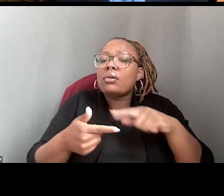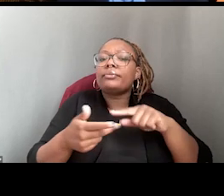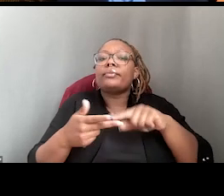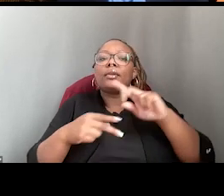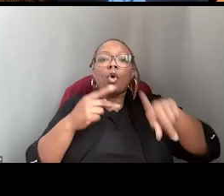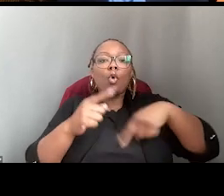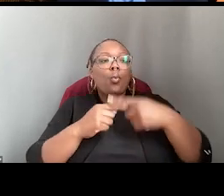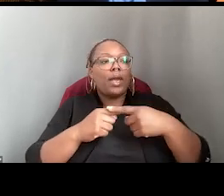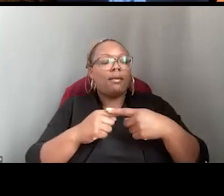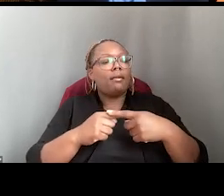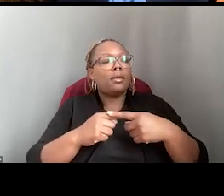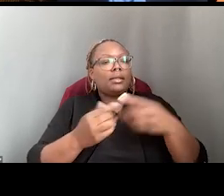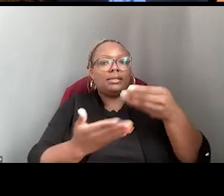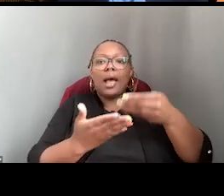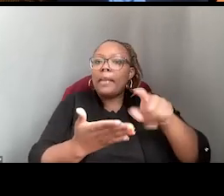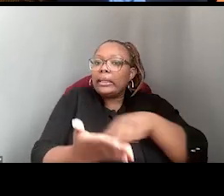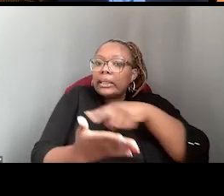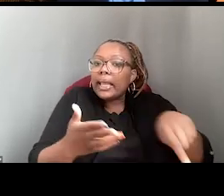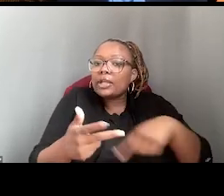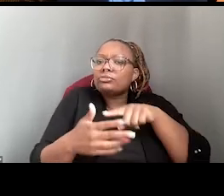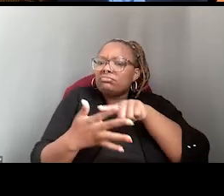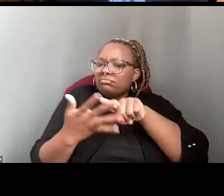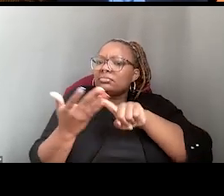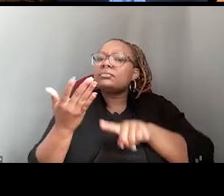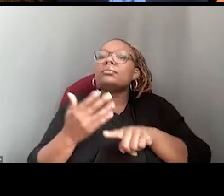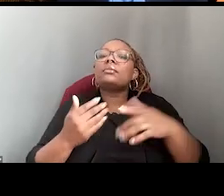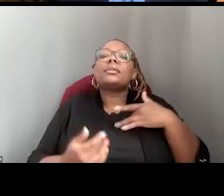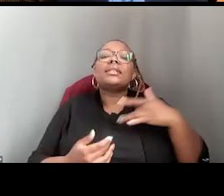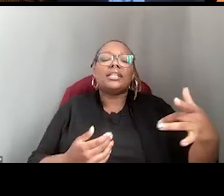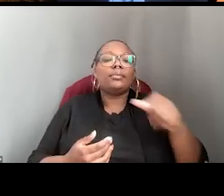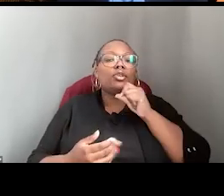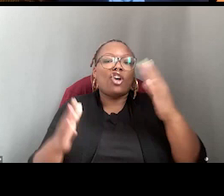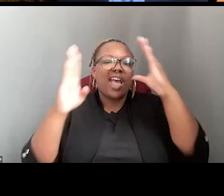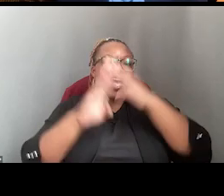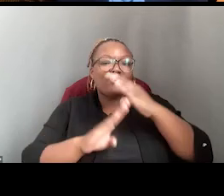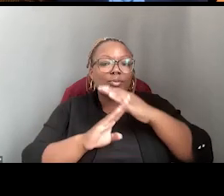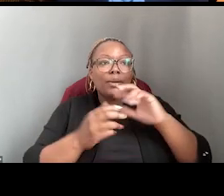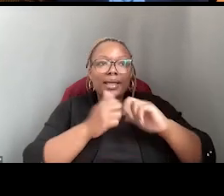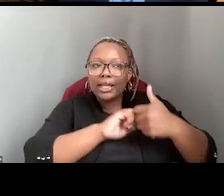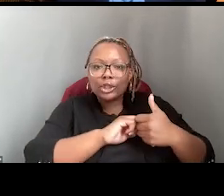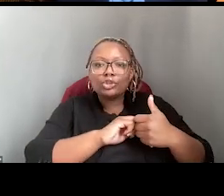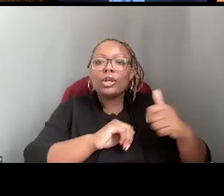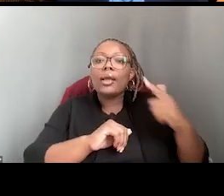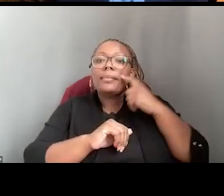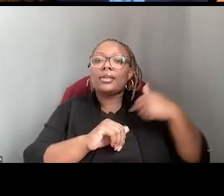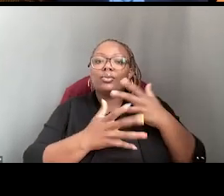And again, generally you don't have to worry about that because we don't have a lot of awards that end up having this issue.